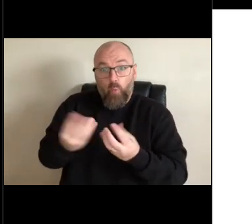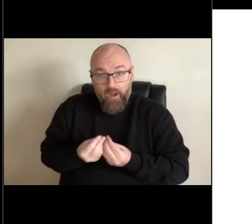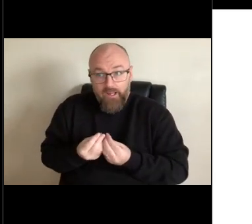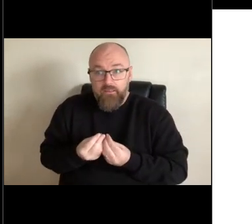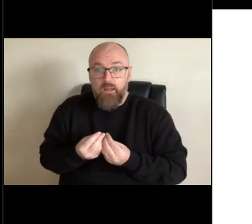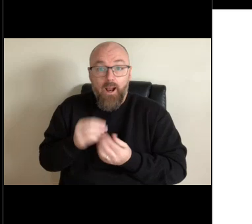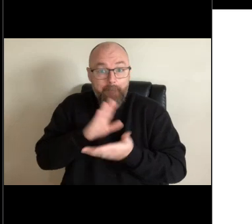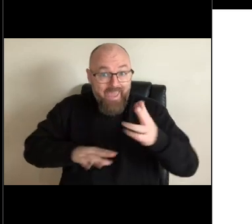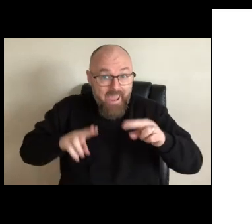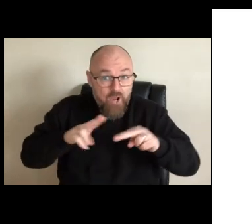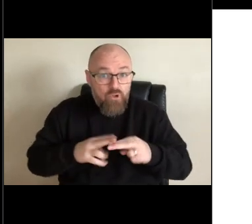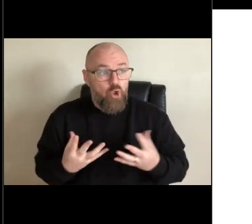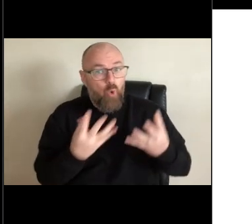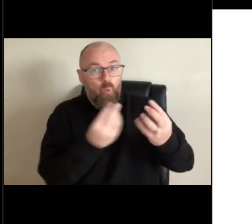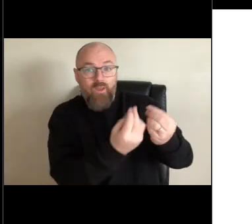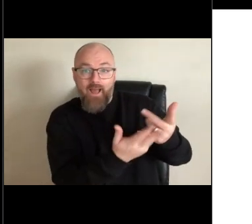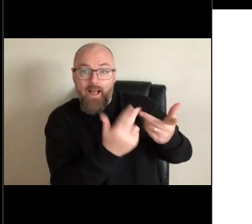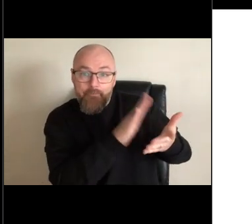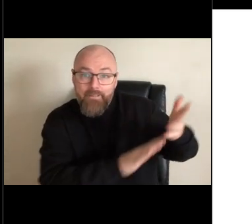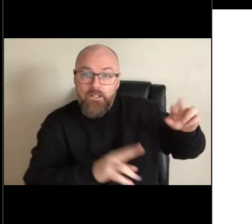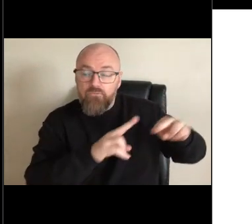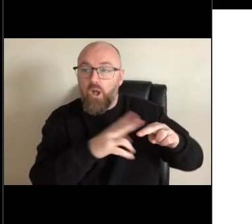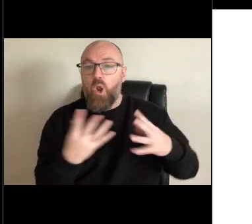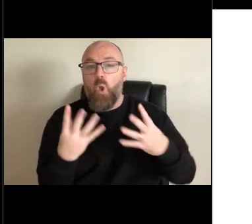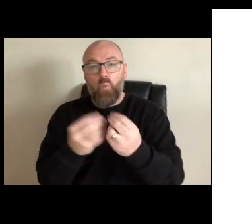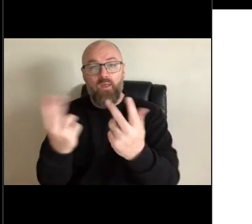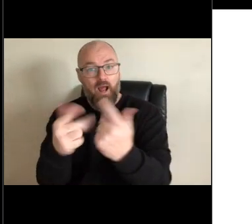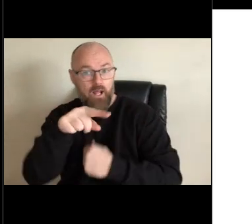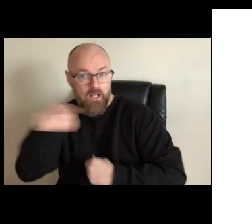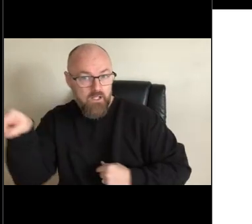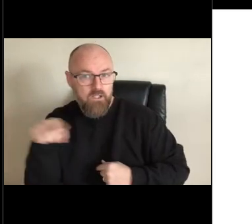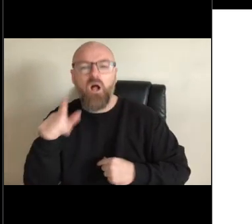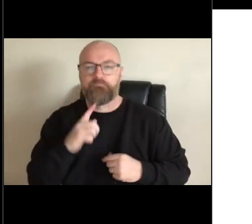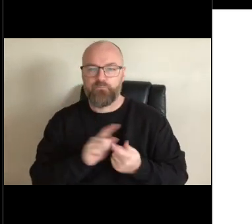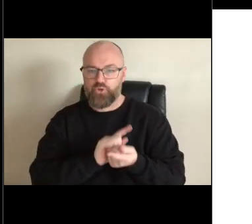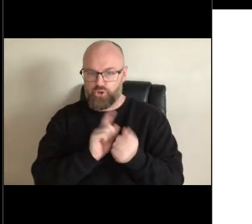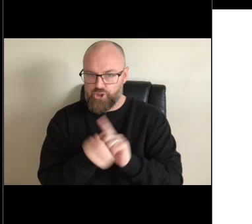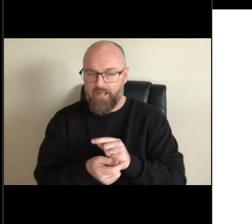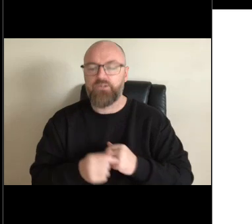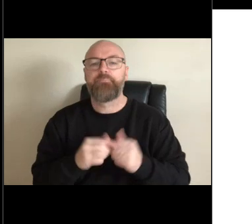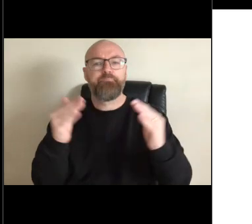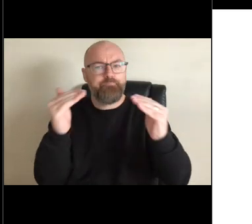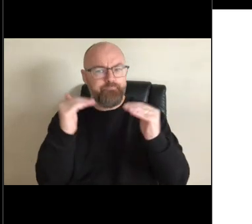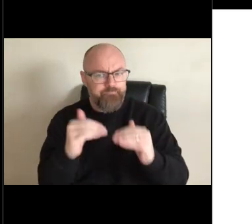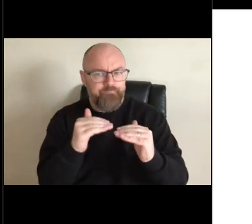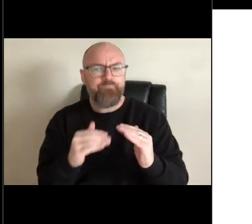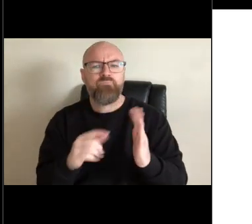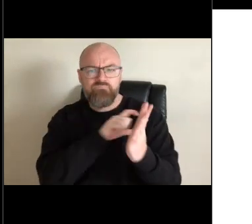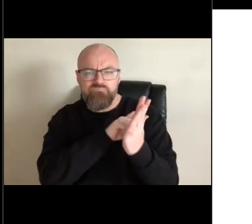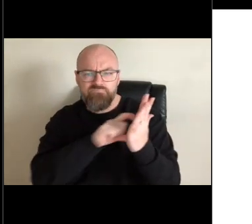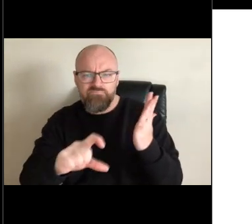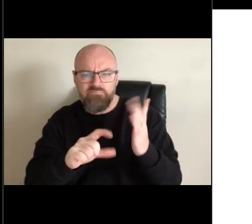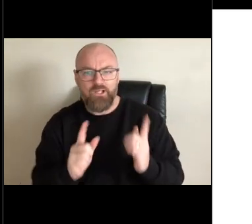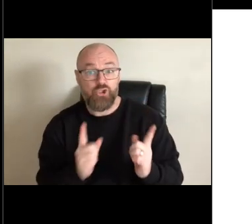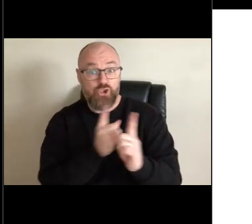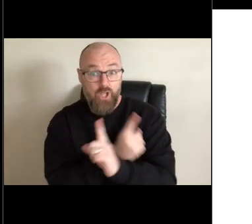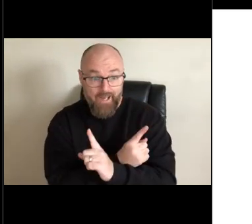it has been changed um also there's some changes to the sections about when there has already been